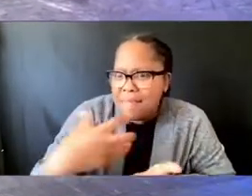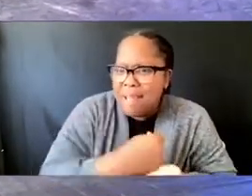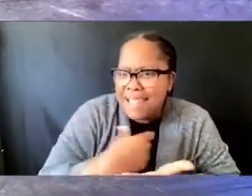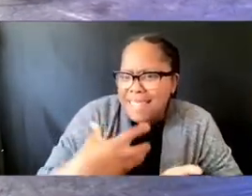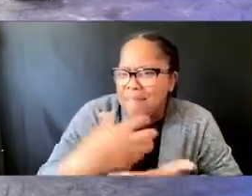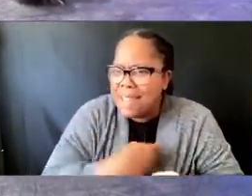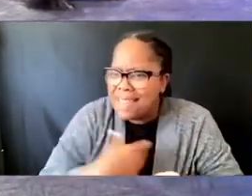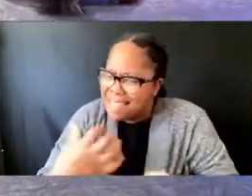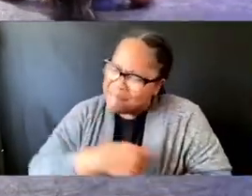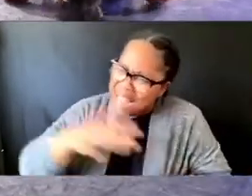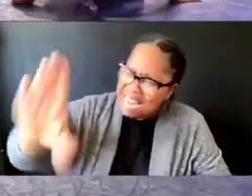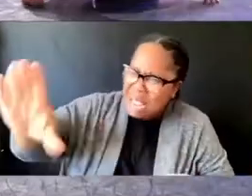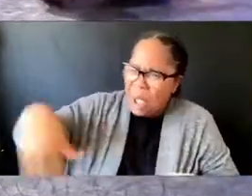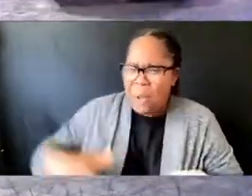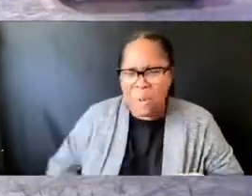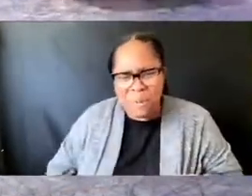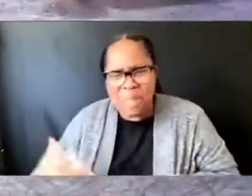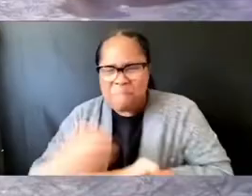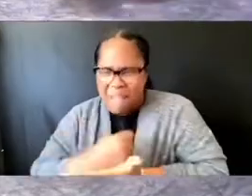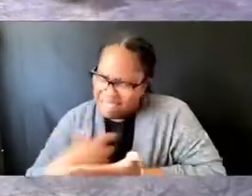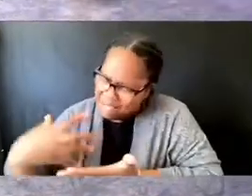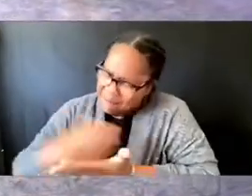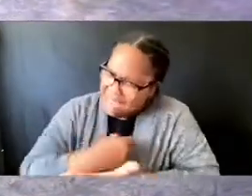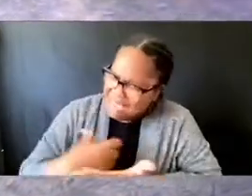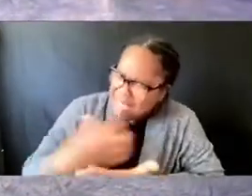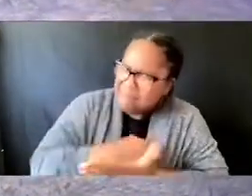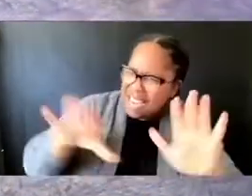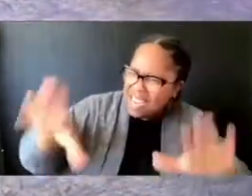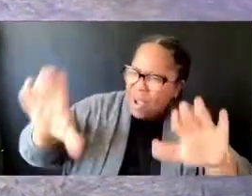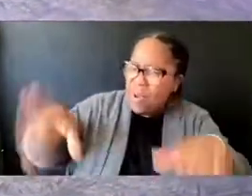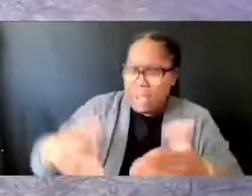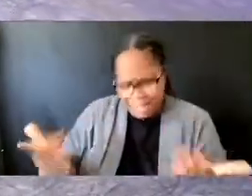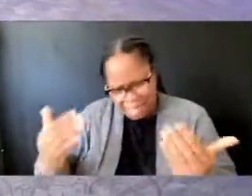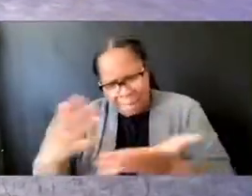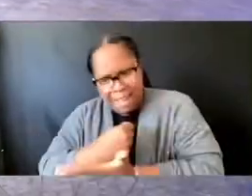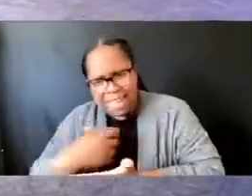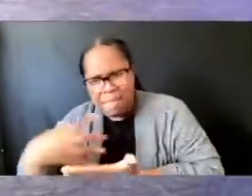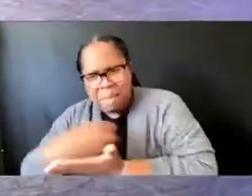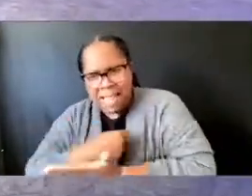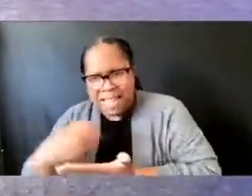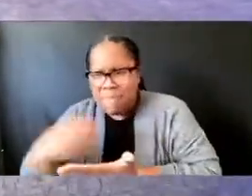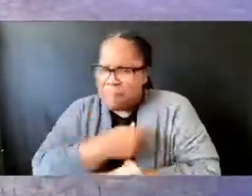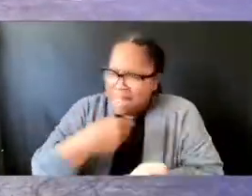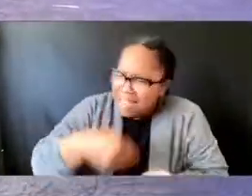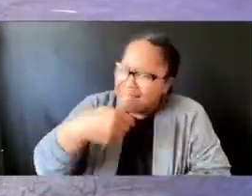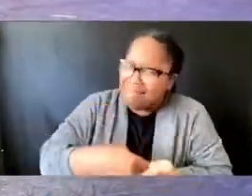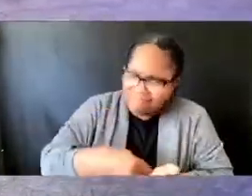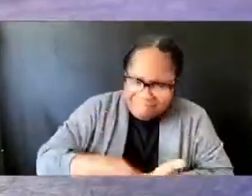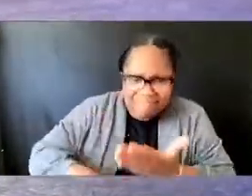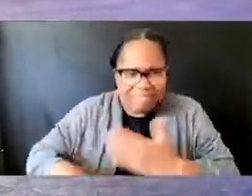Get the money, get the money, get the money bag Get the money, get the money, get the money, yo Get the money, get the money, get the money bag